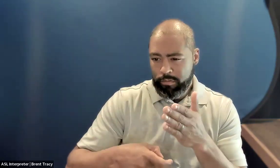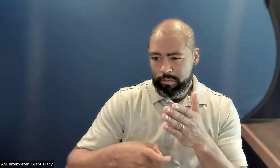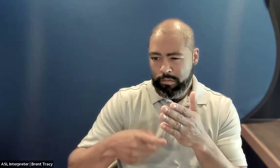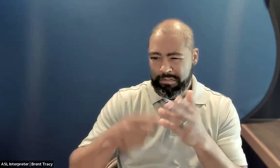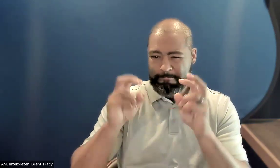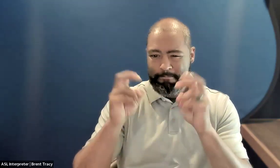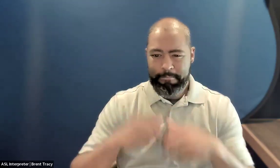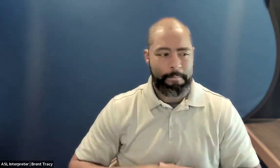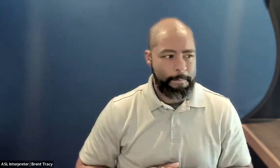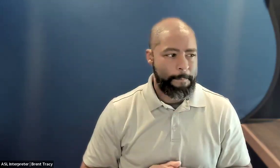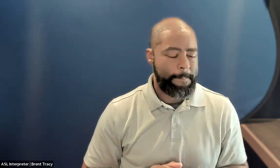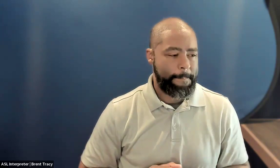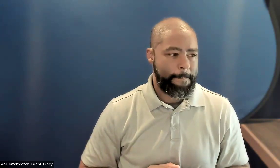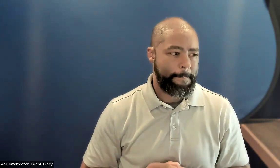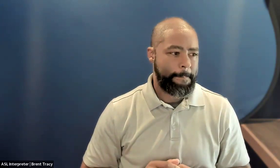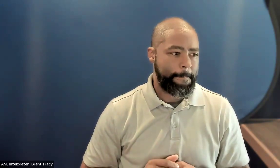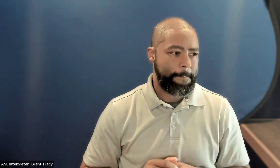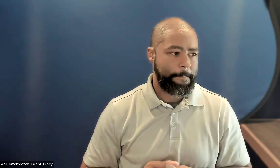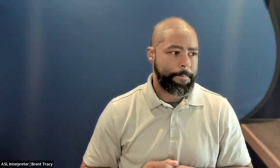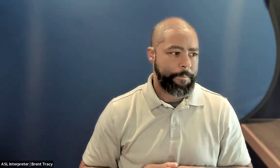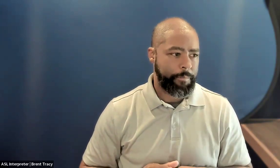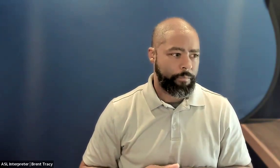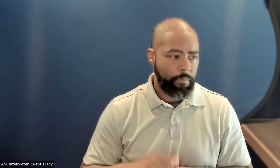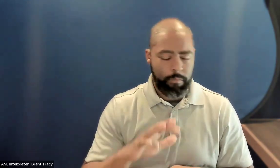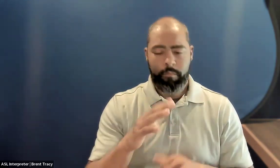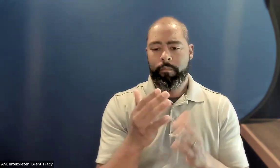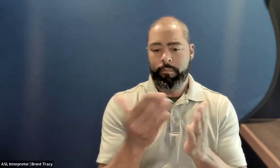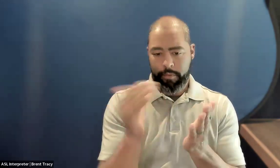So this responds to again recommendations in the climate